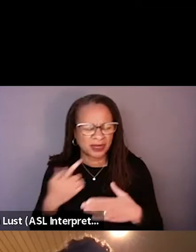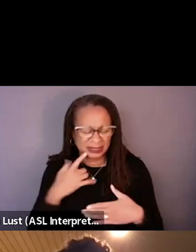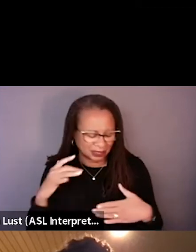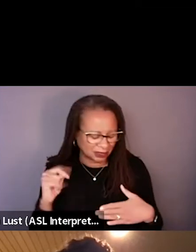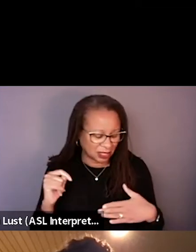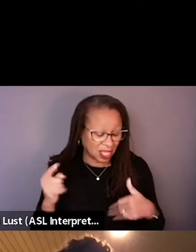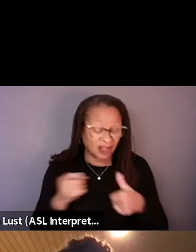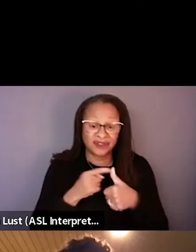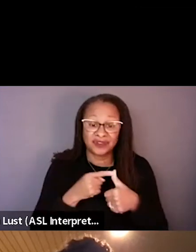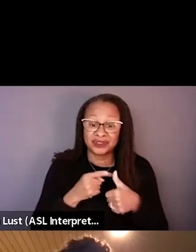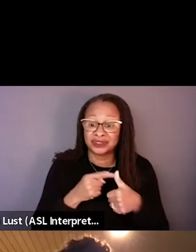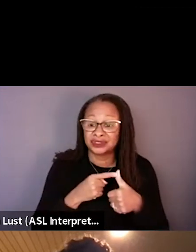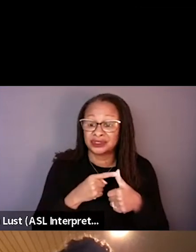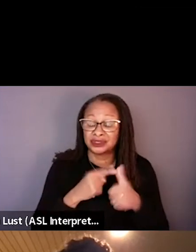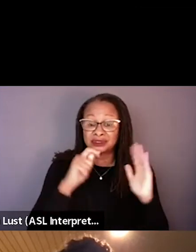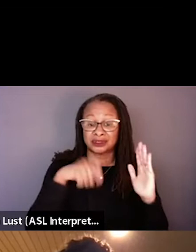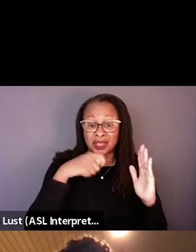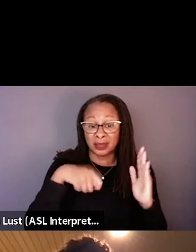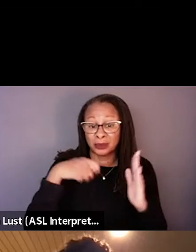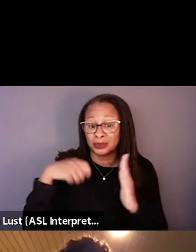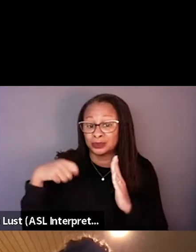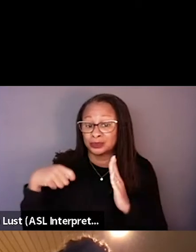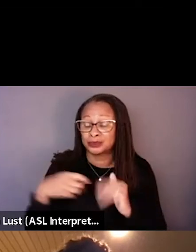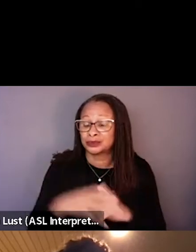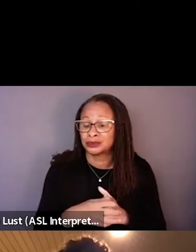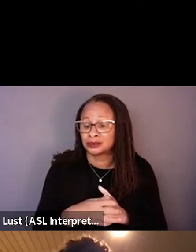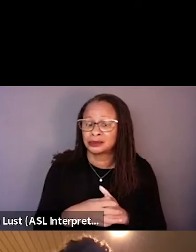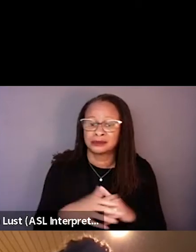like at first the camera and the whole process would,